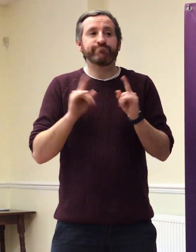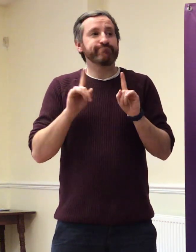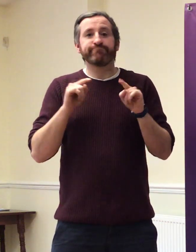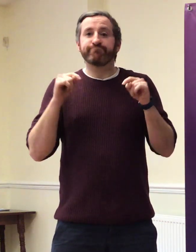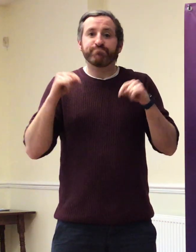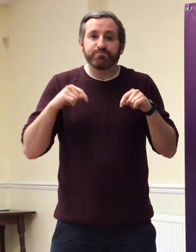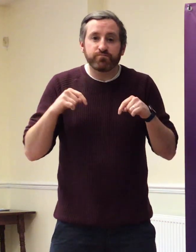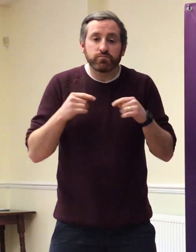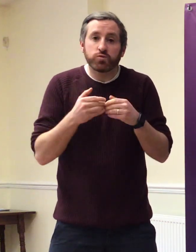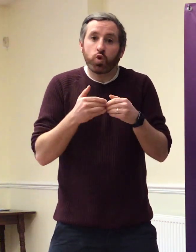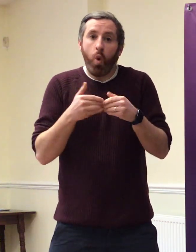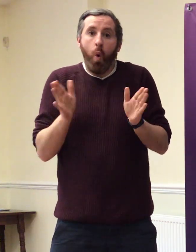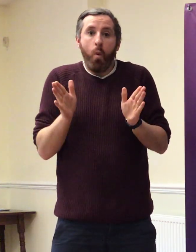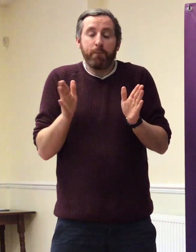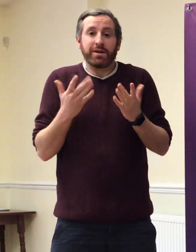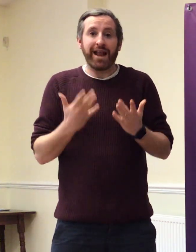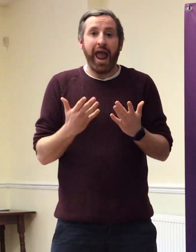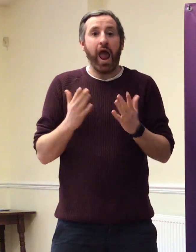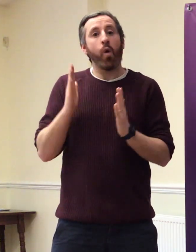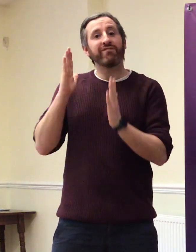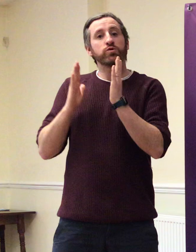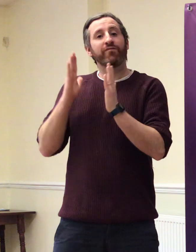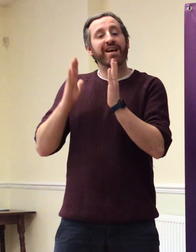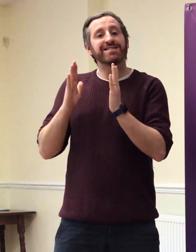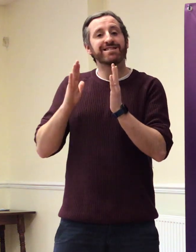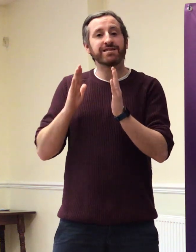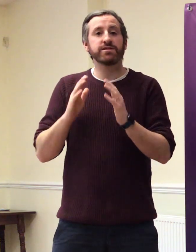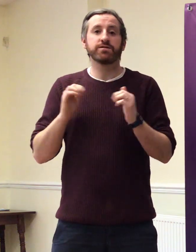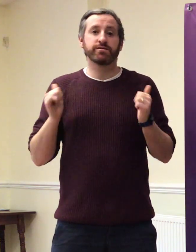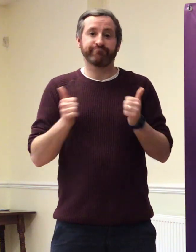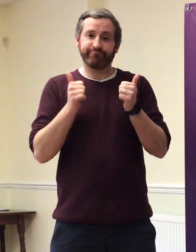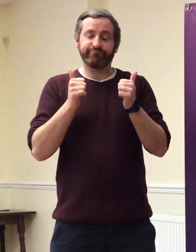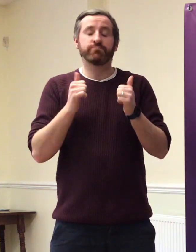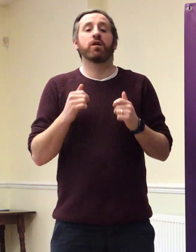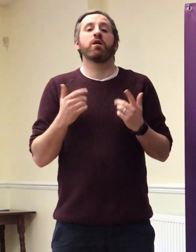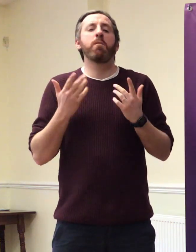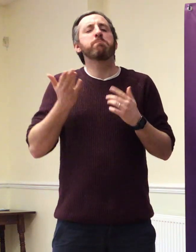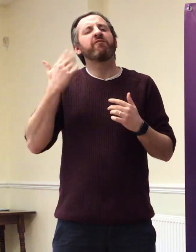We are now open here at Deaf Hub Wales for face to face support,